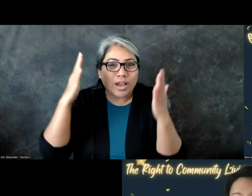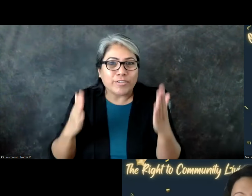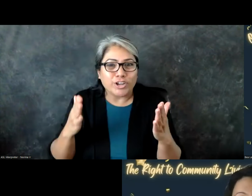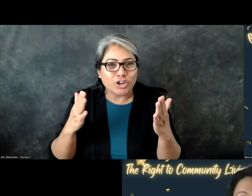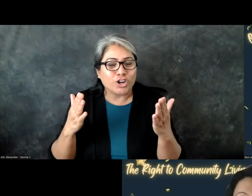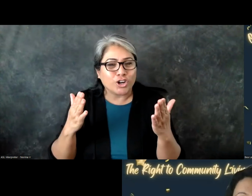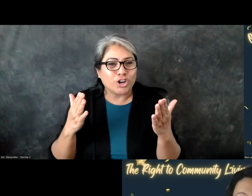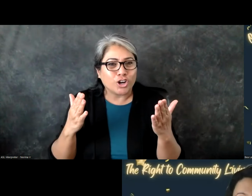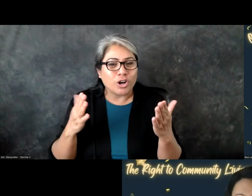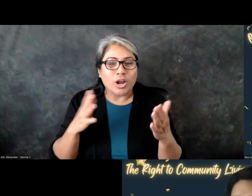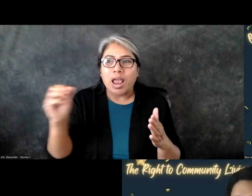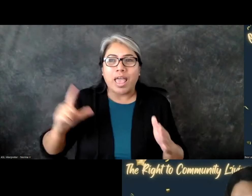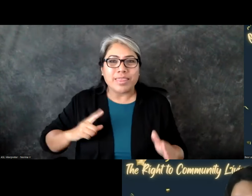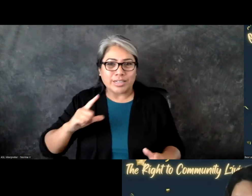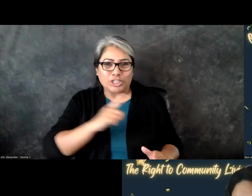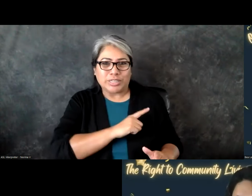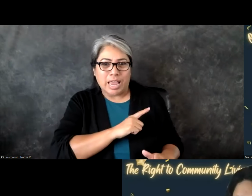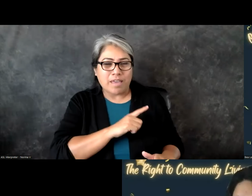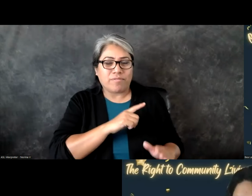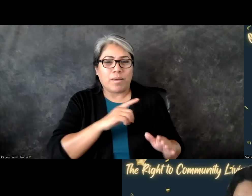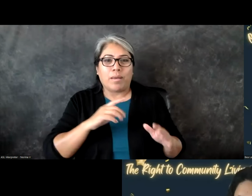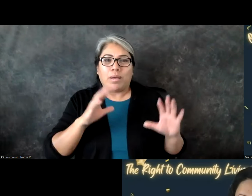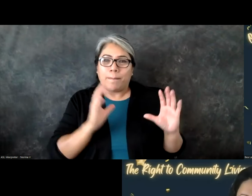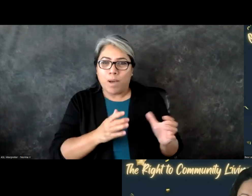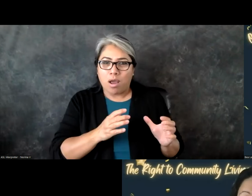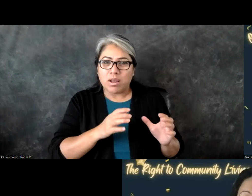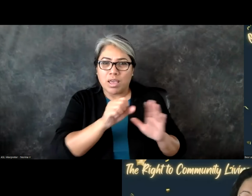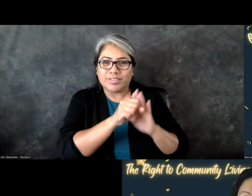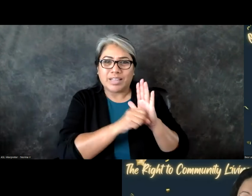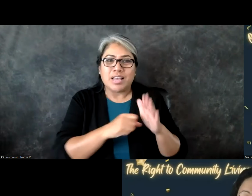you're making sense. I think advocates who worked on this